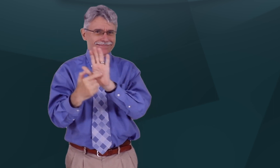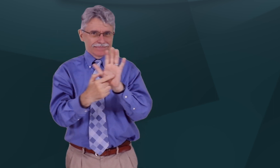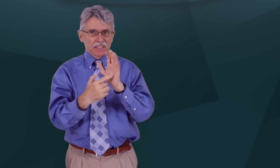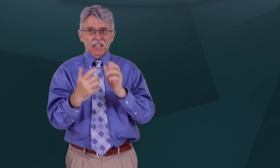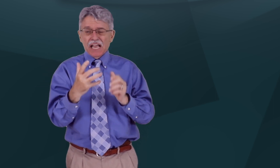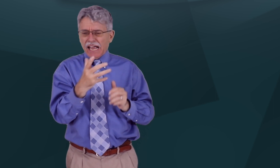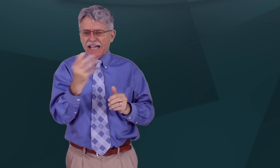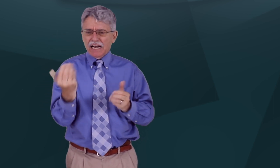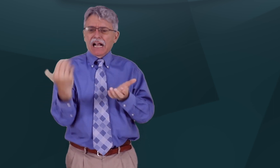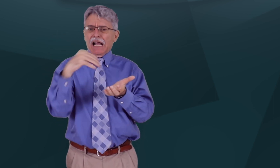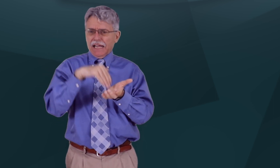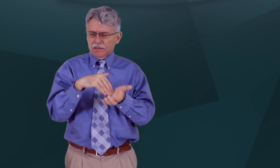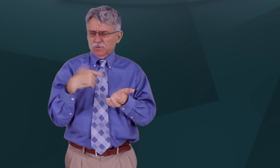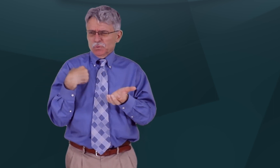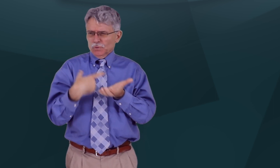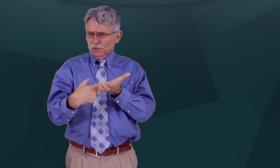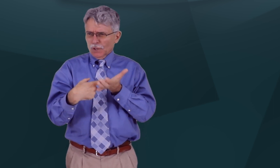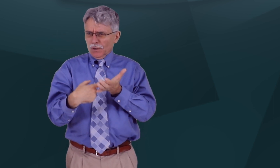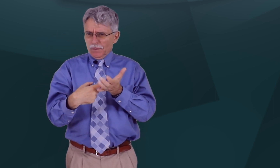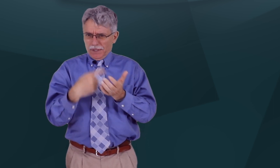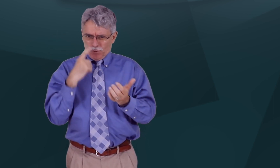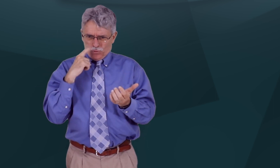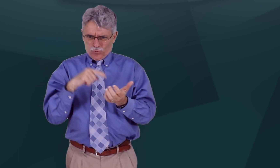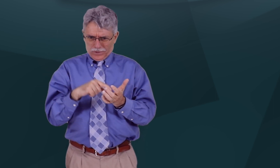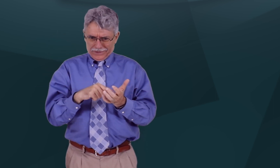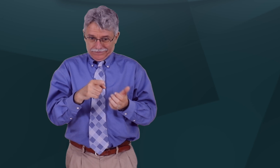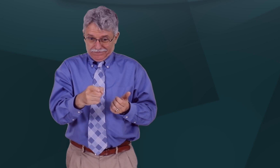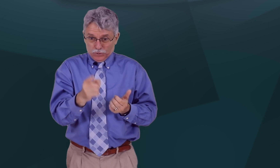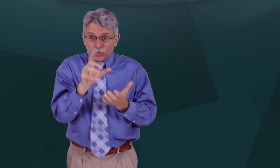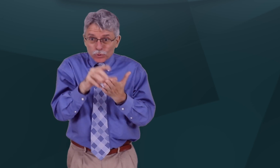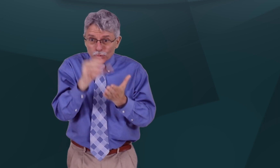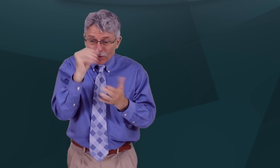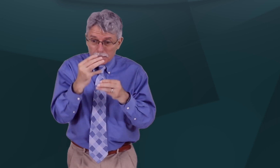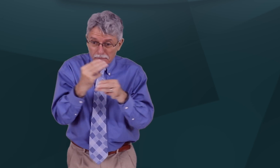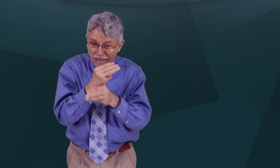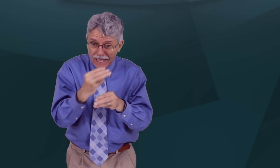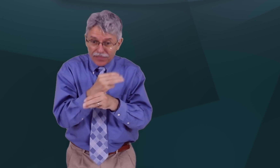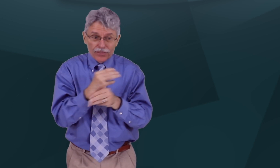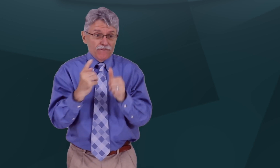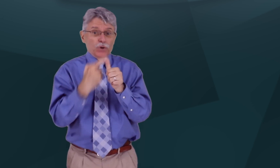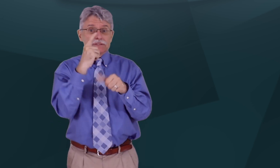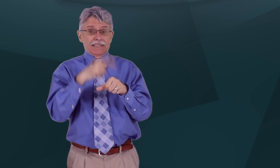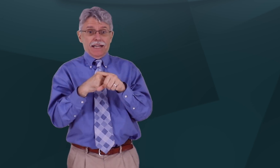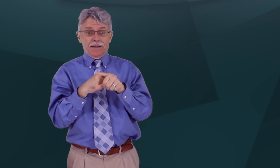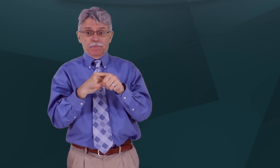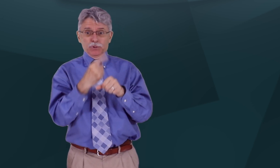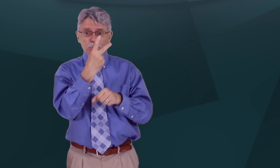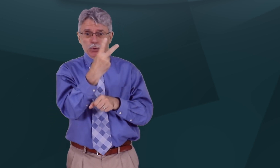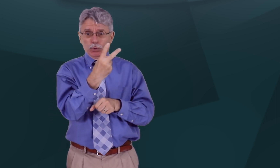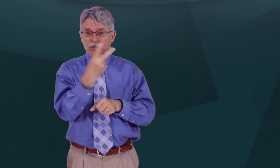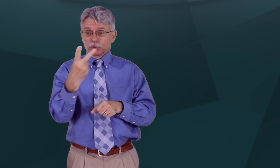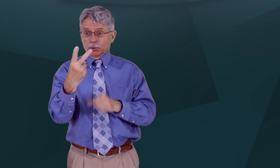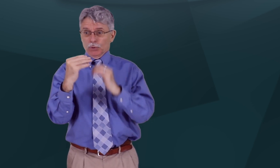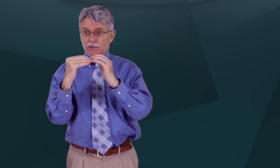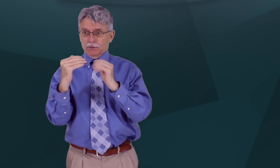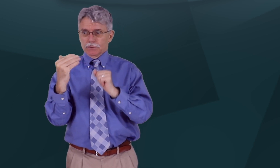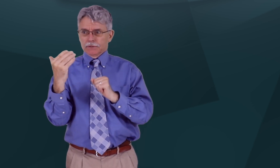so having that exposure is important. So -- you know, as we talk, you know -- you know, just in the same way, though,